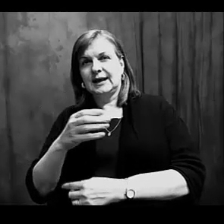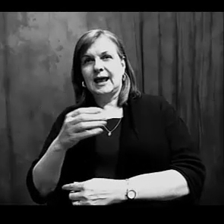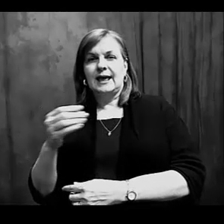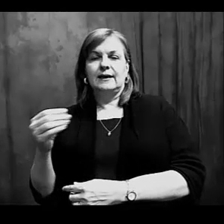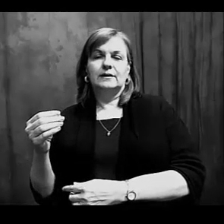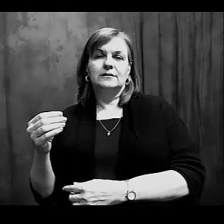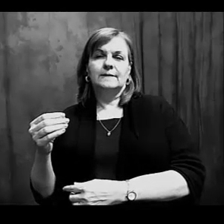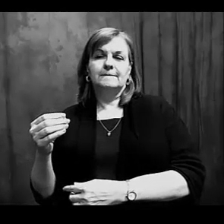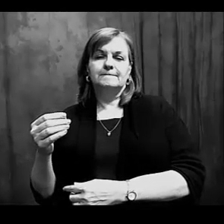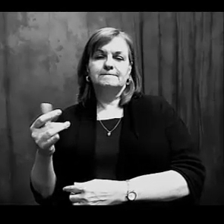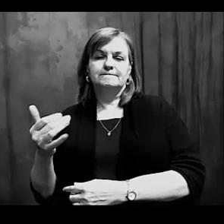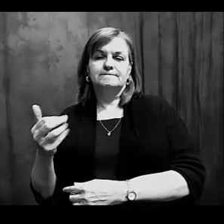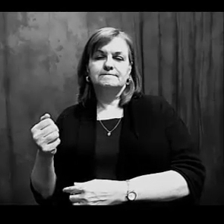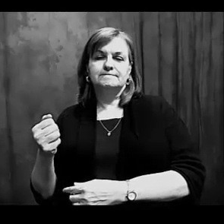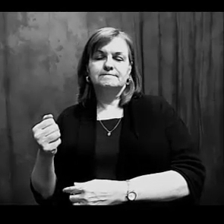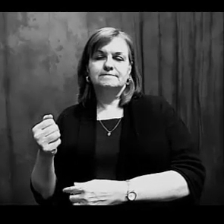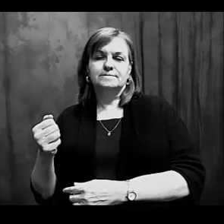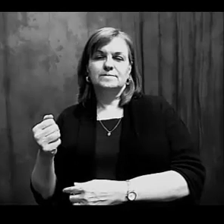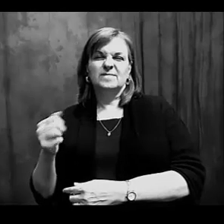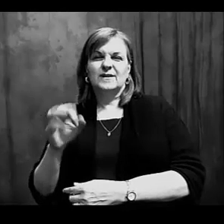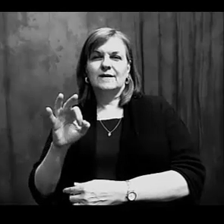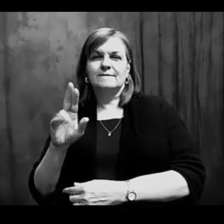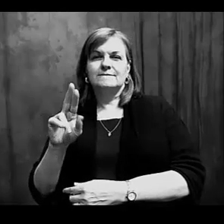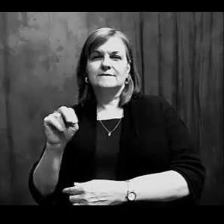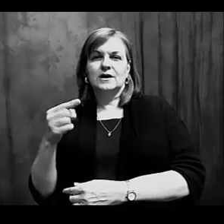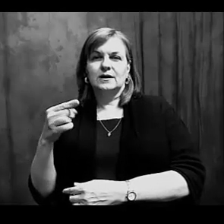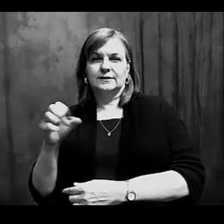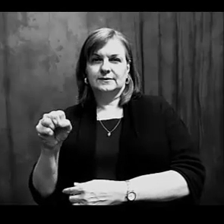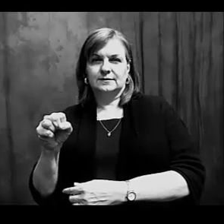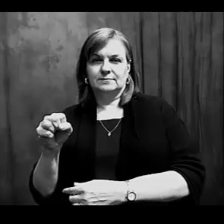and